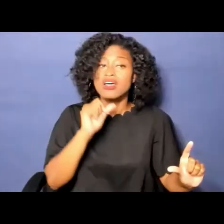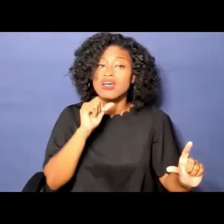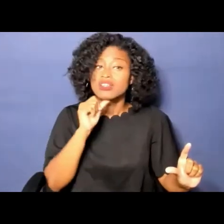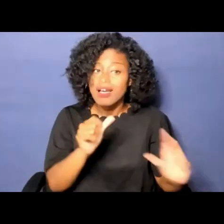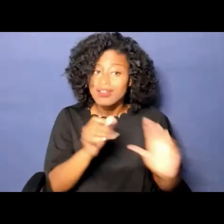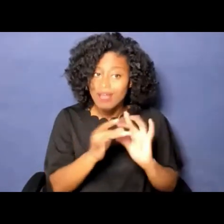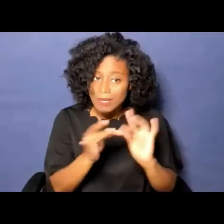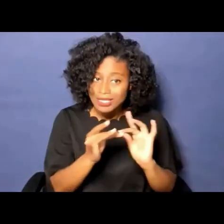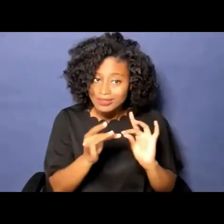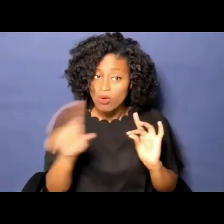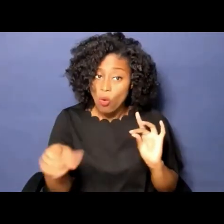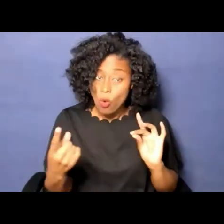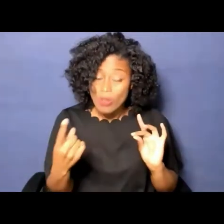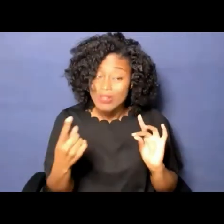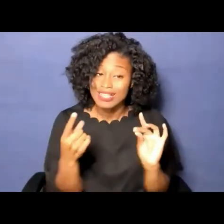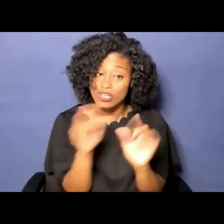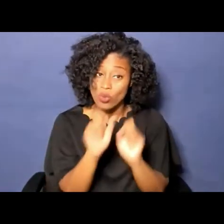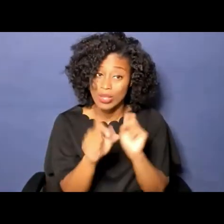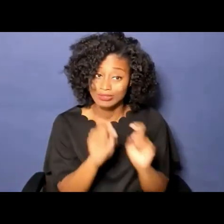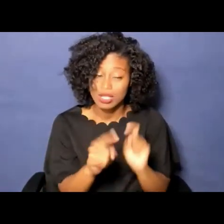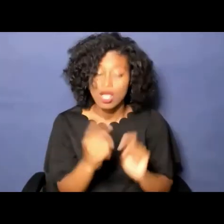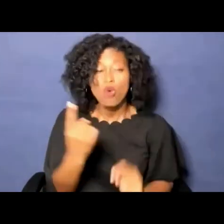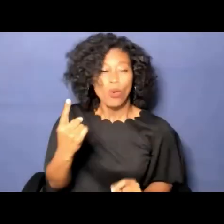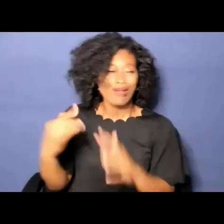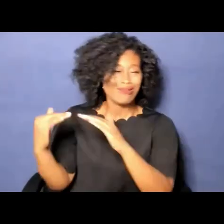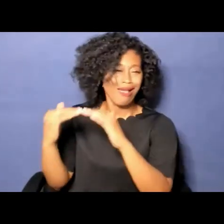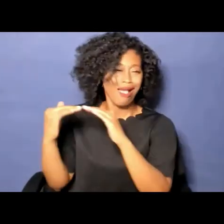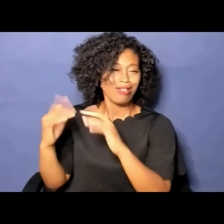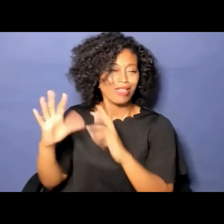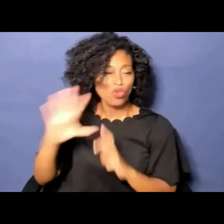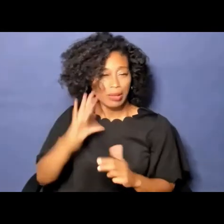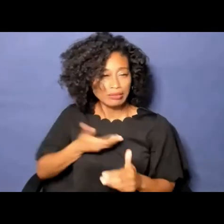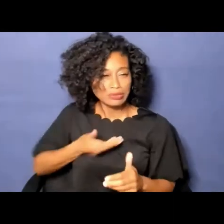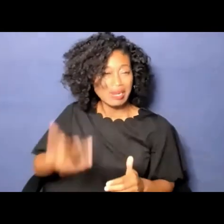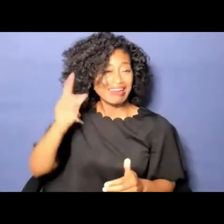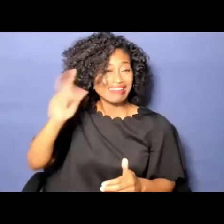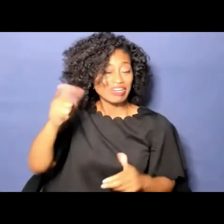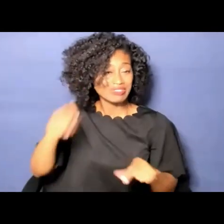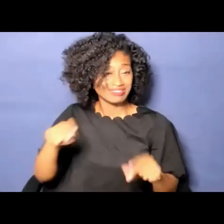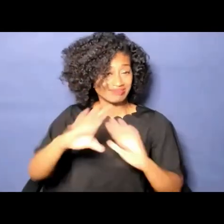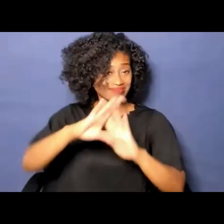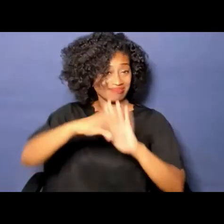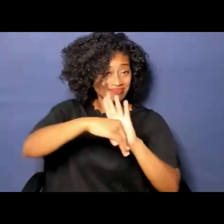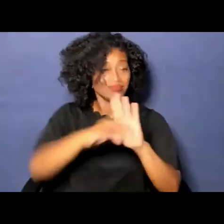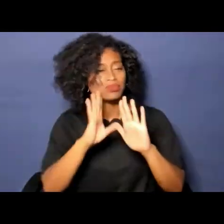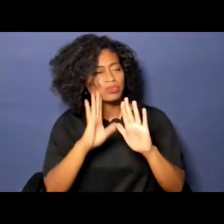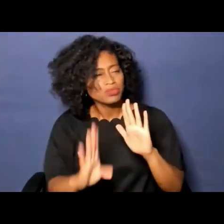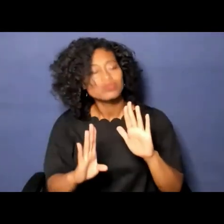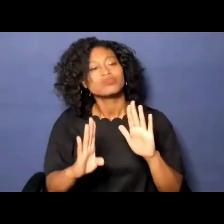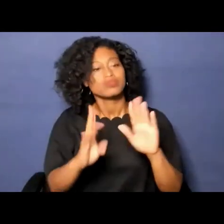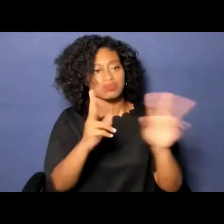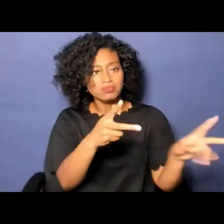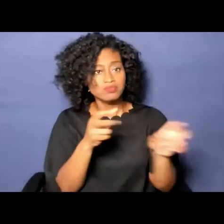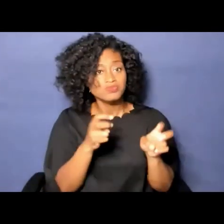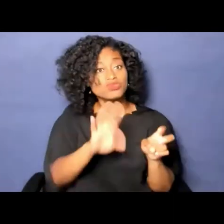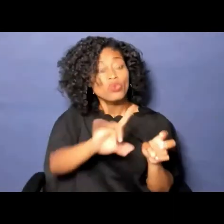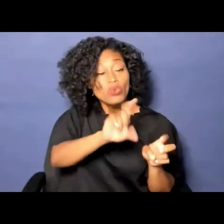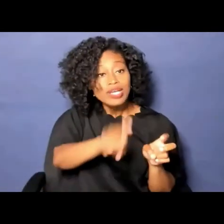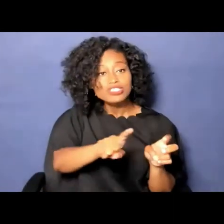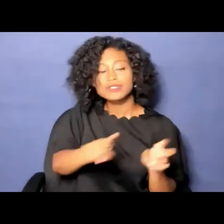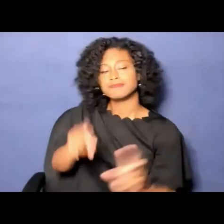we have a colleague who will pose your questions to Professor Hurtado.